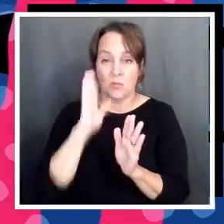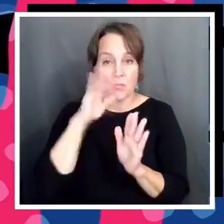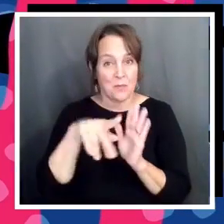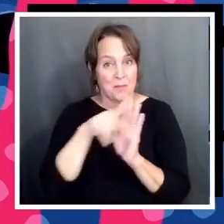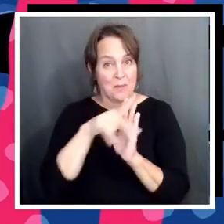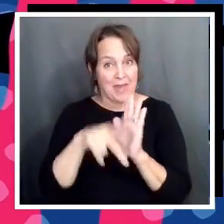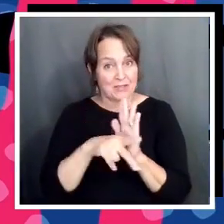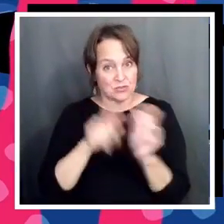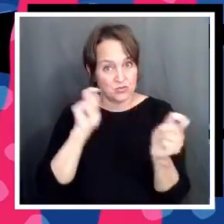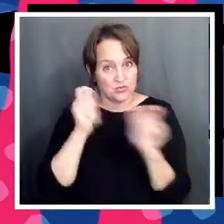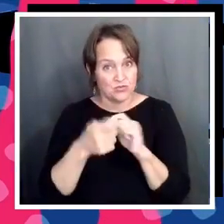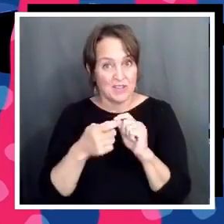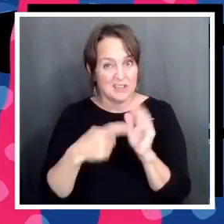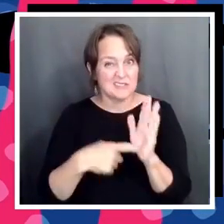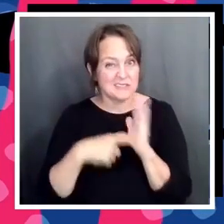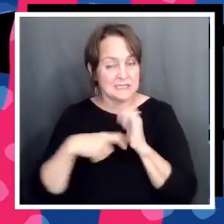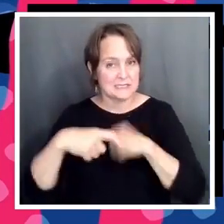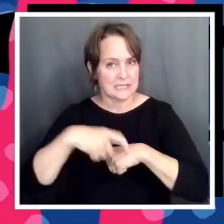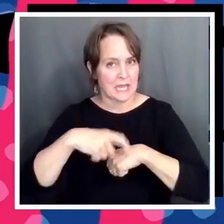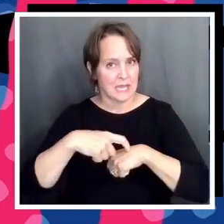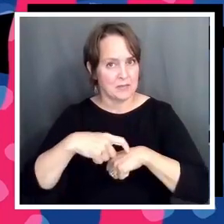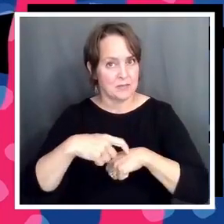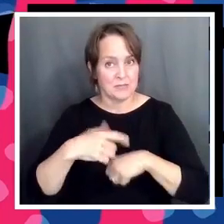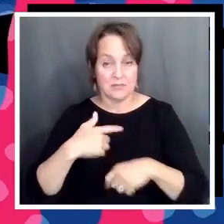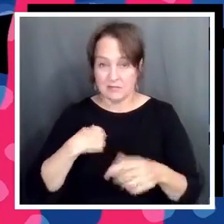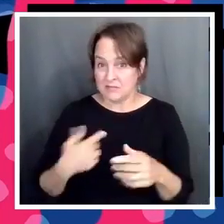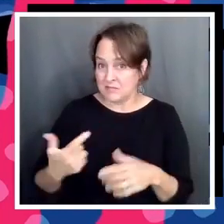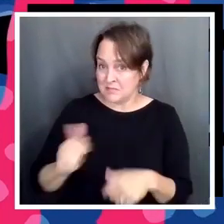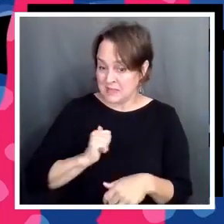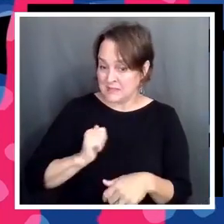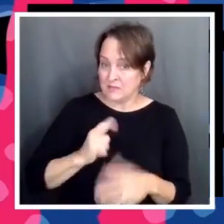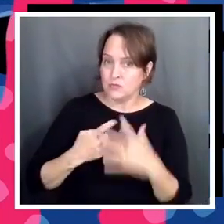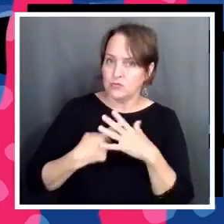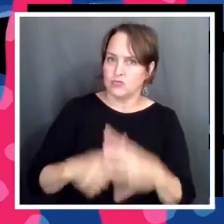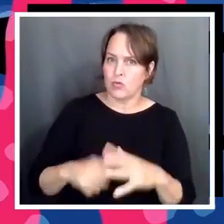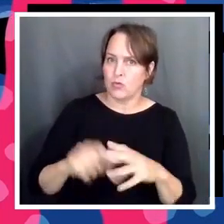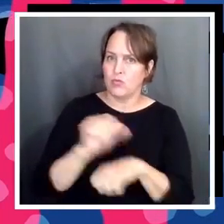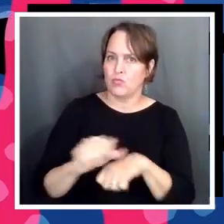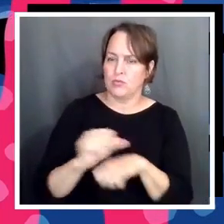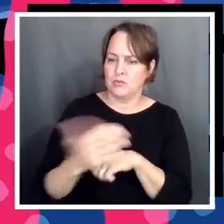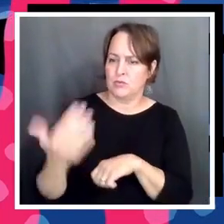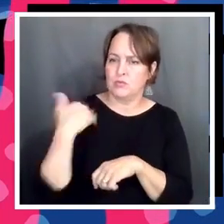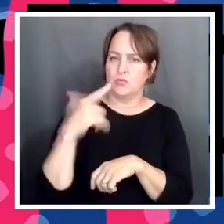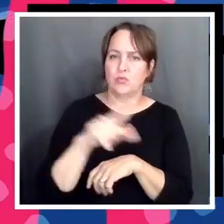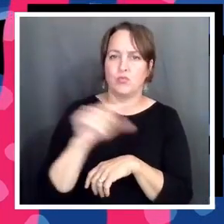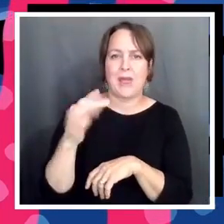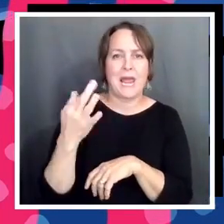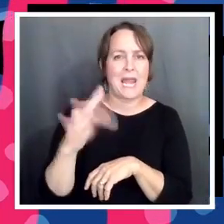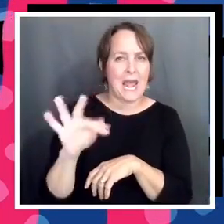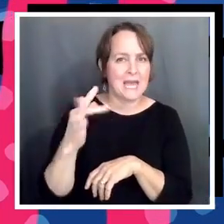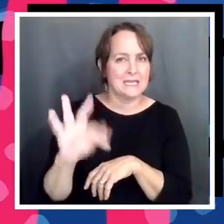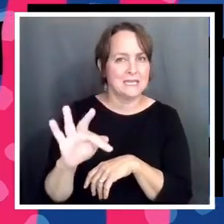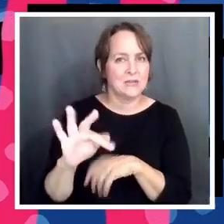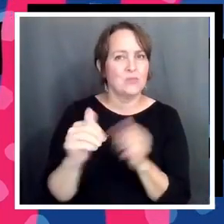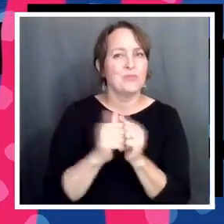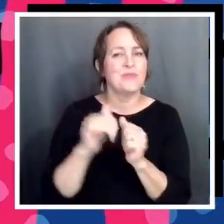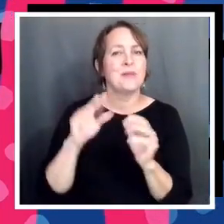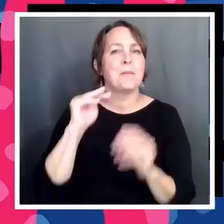TO FIND SOMETHING YOU ARE VERY PASSIONATE ABOUT.